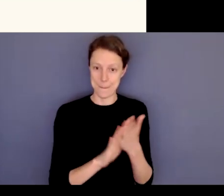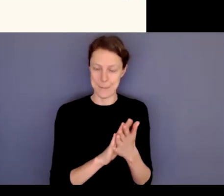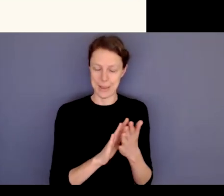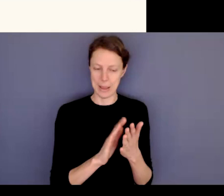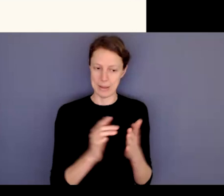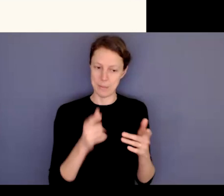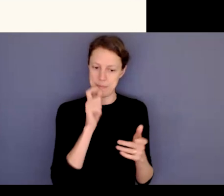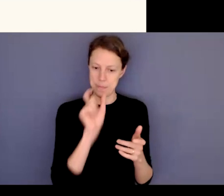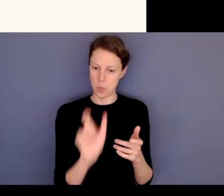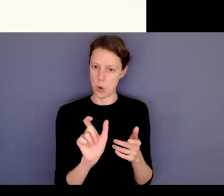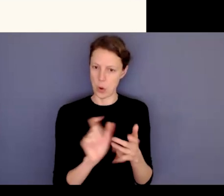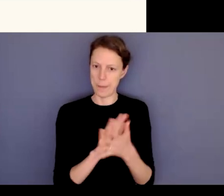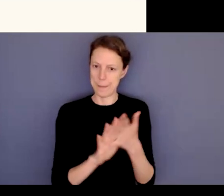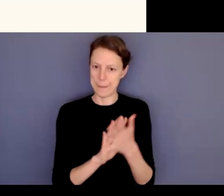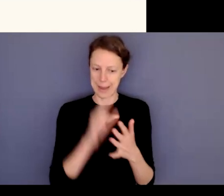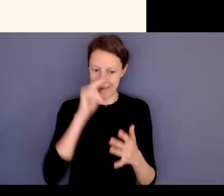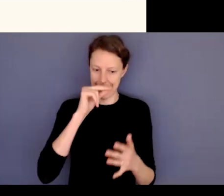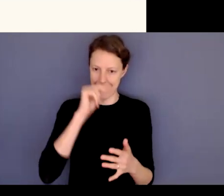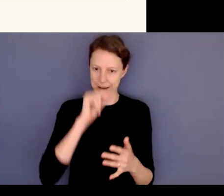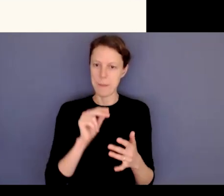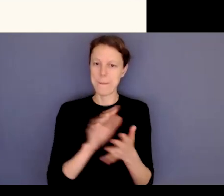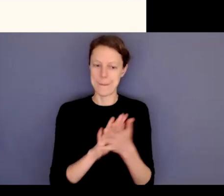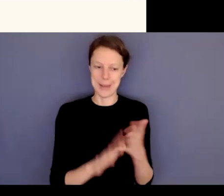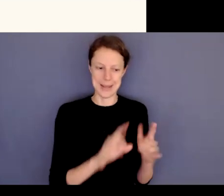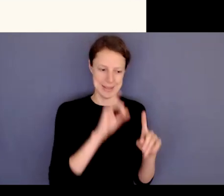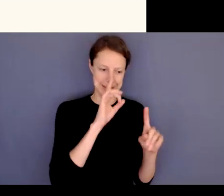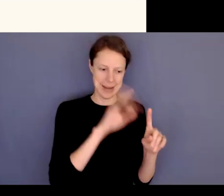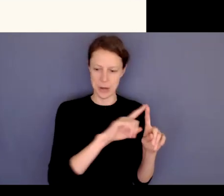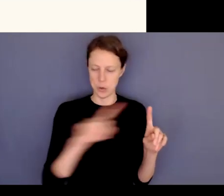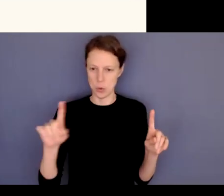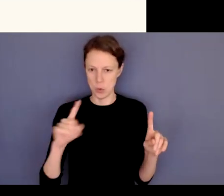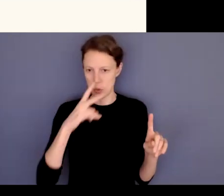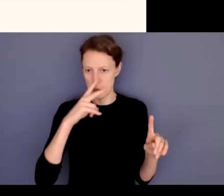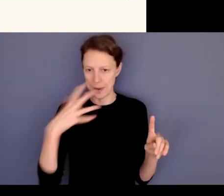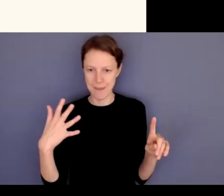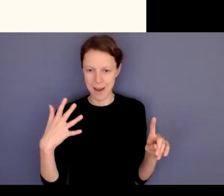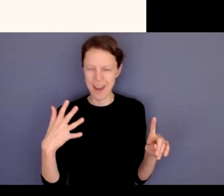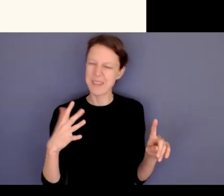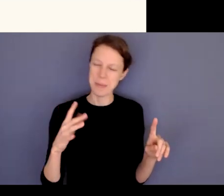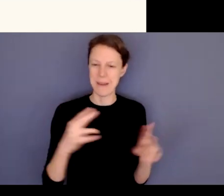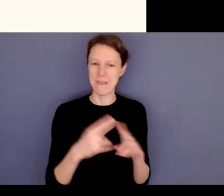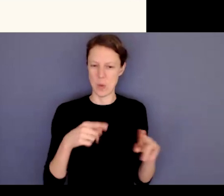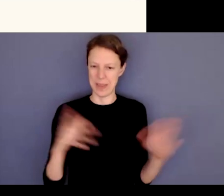for the purpose of this exercise, we really were focused on kind of late teens, early 20s, and we consulted two youth